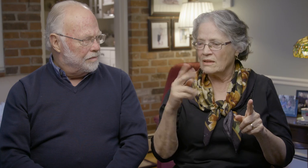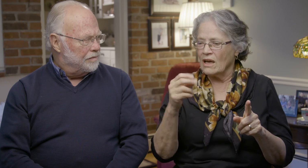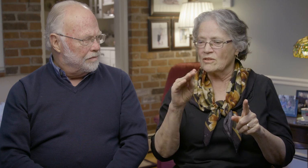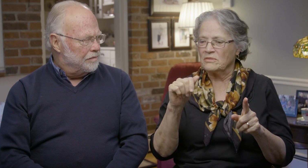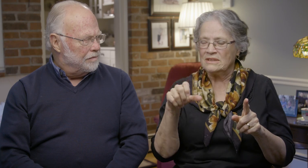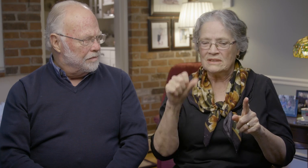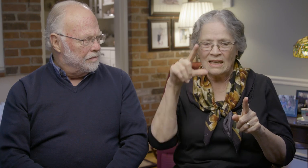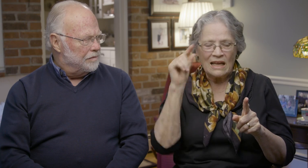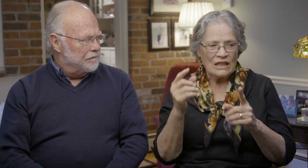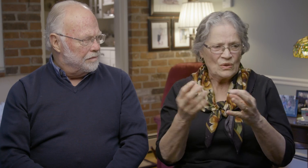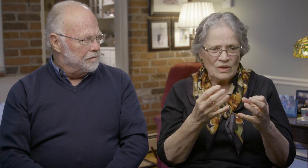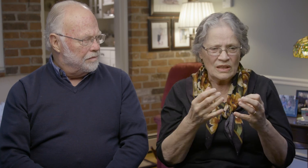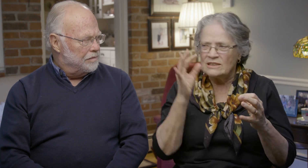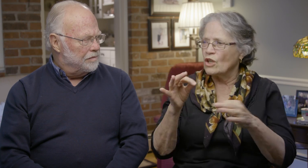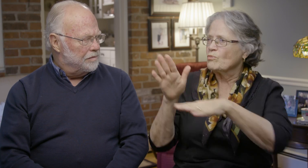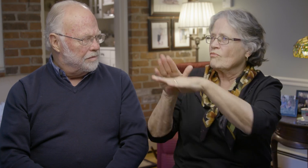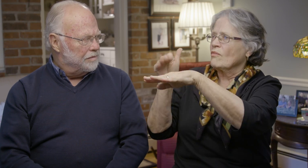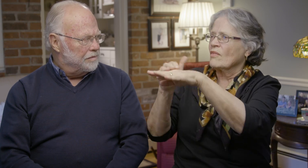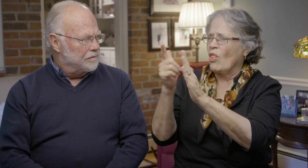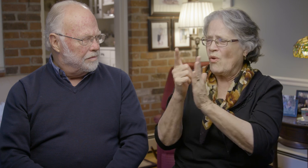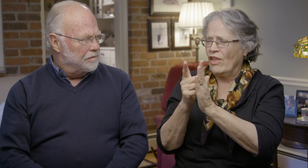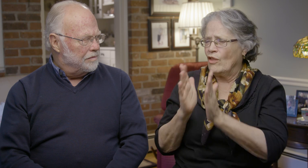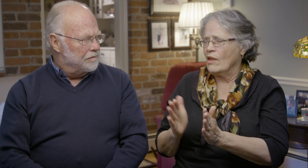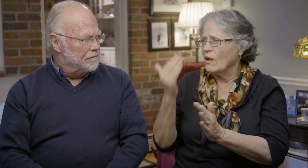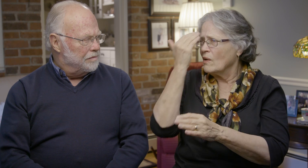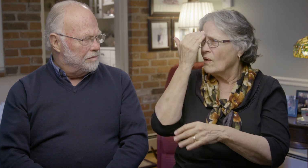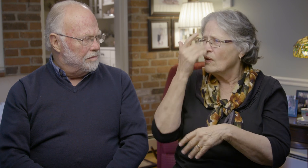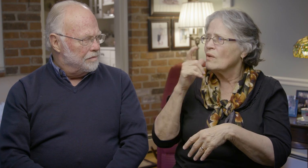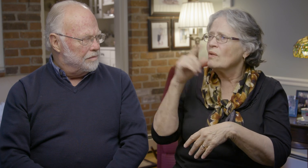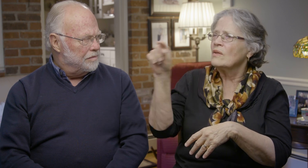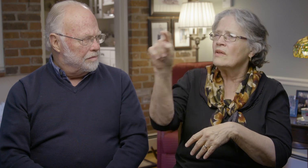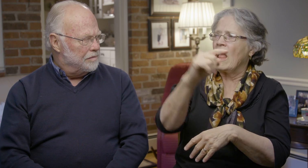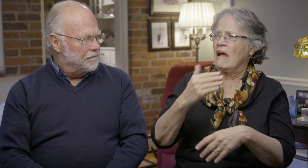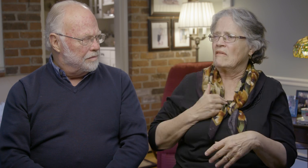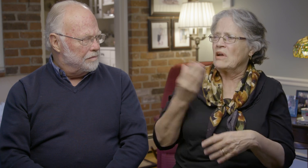Thomas Gallaudet decided to seek and call upon lawyers and other people who he knows have money